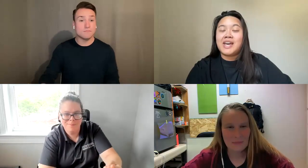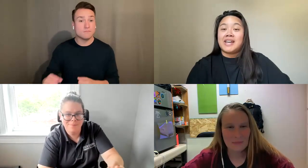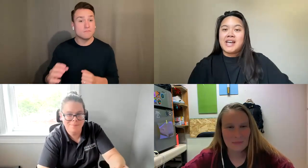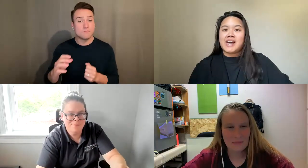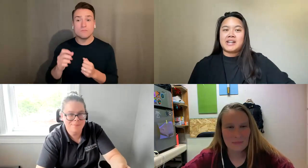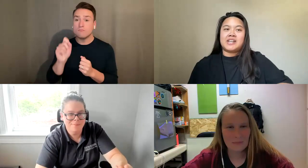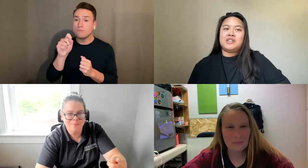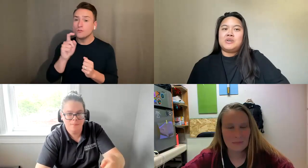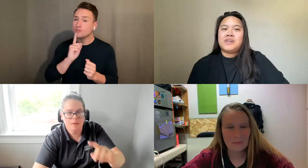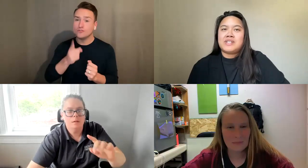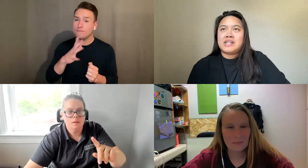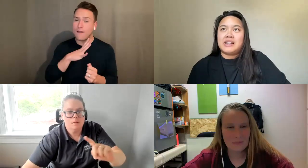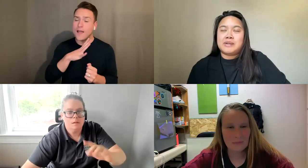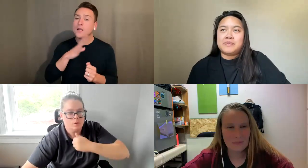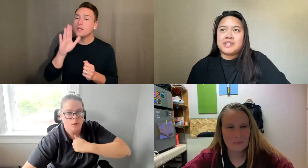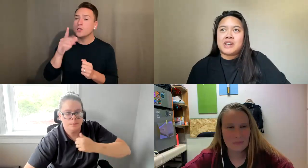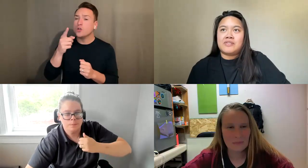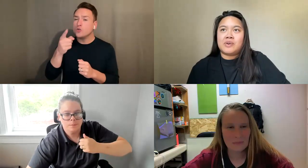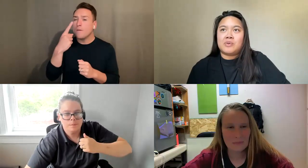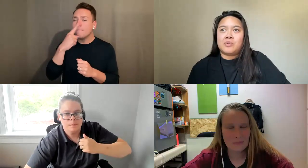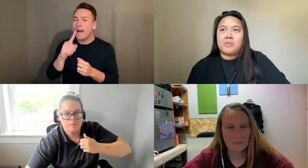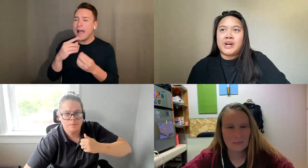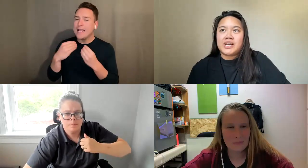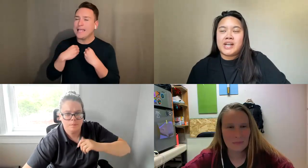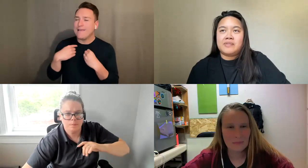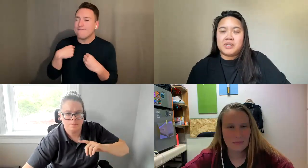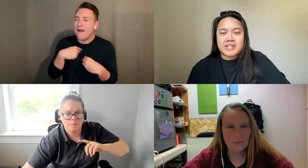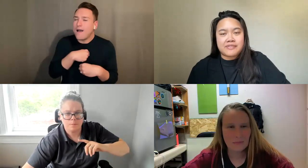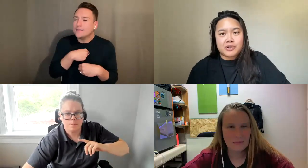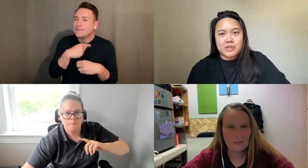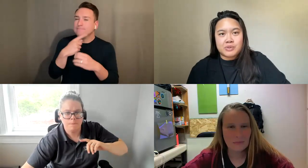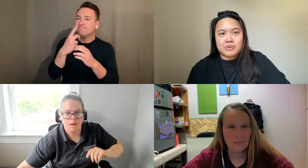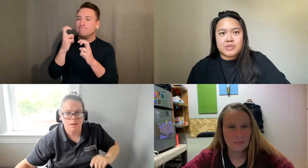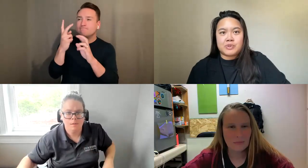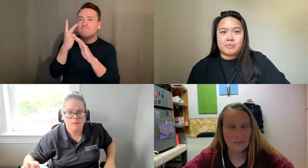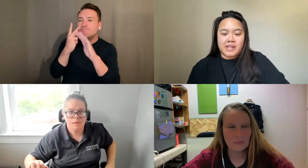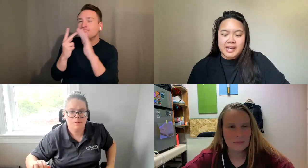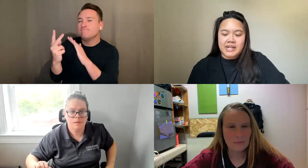Can you give us a glimpse of what it kind of looks like for you to plan